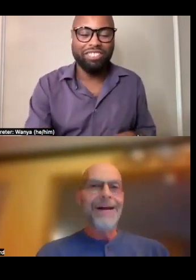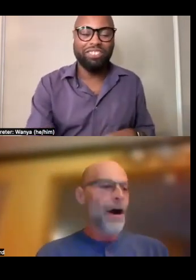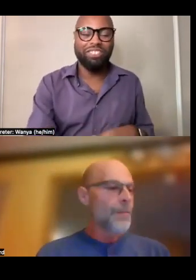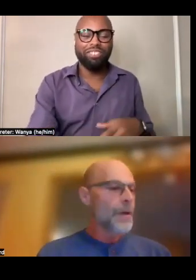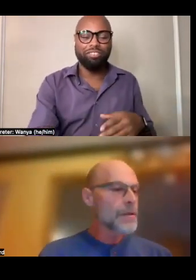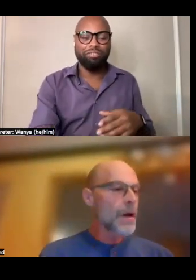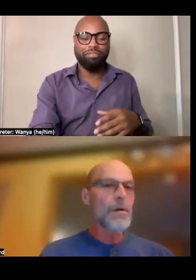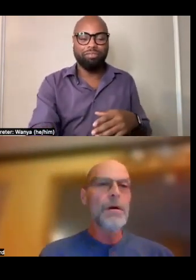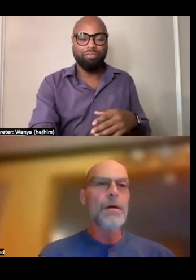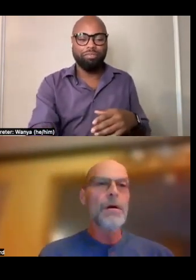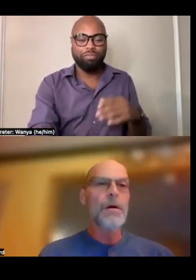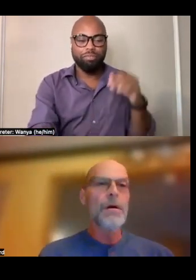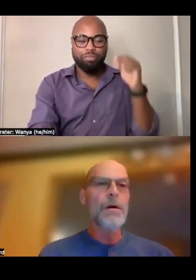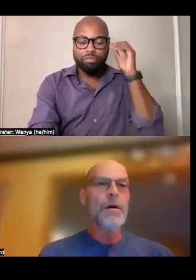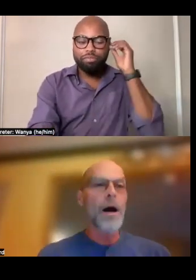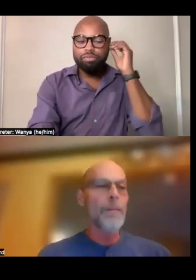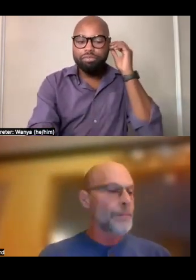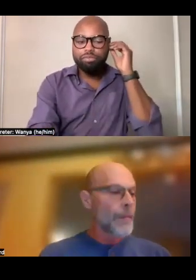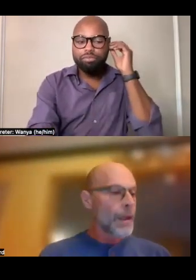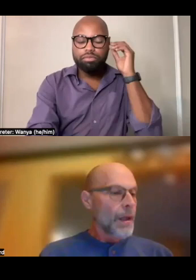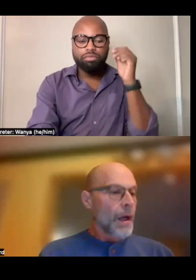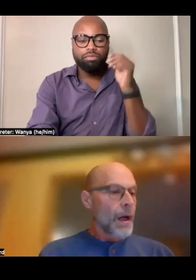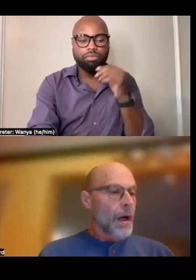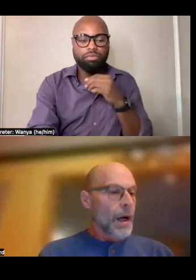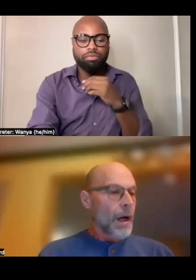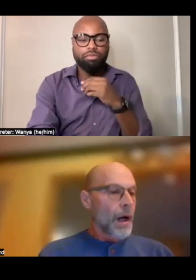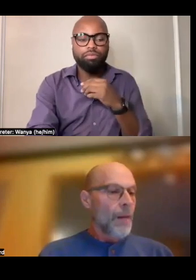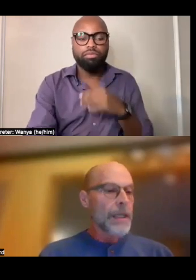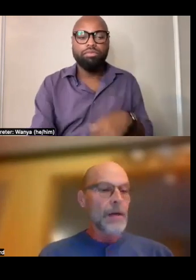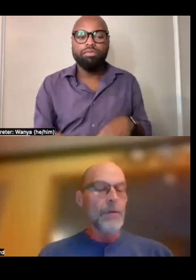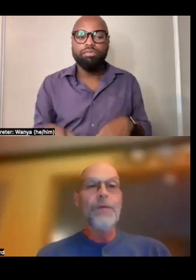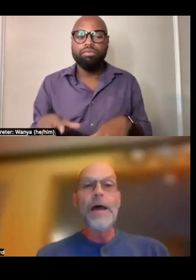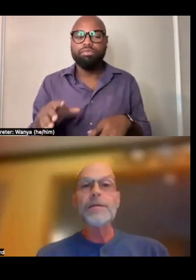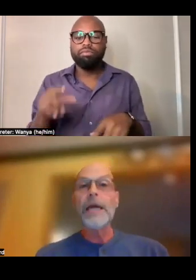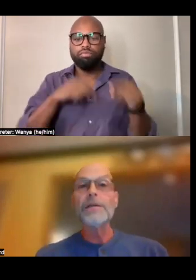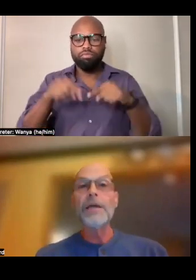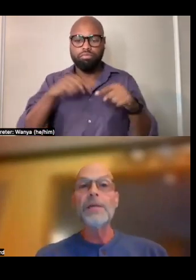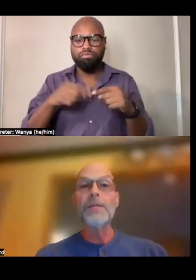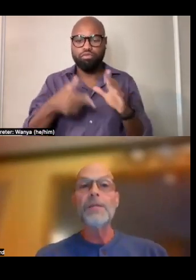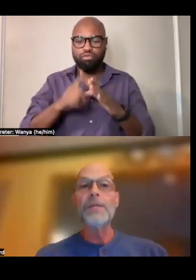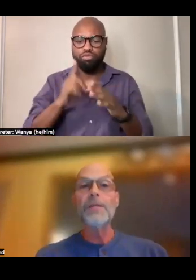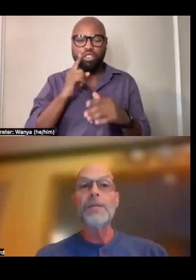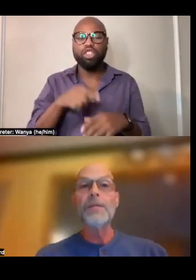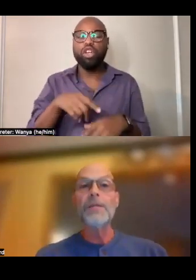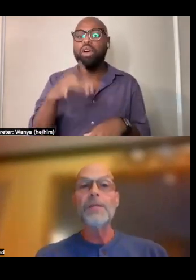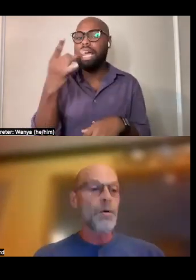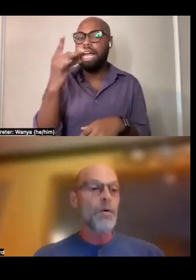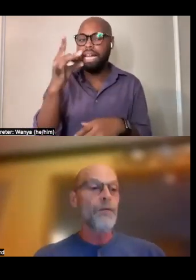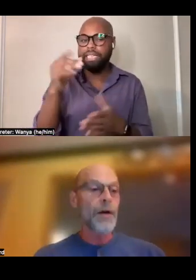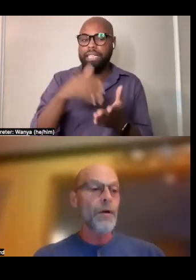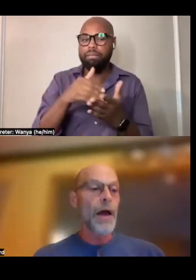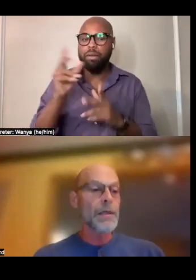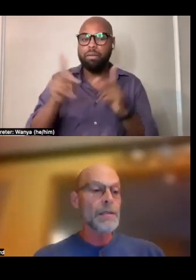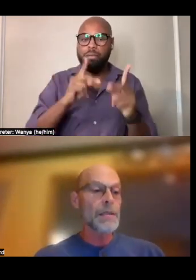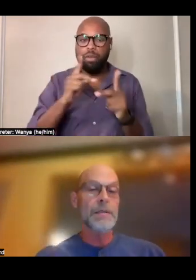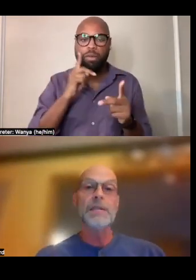So I'm again real fast, 18 million people are eligible for federal housing assistance,